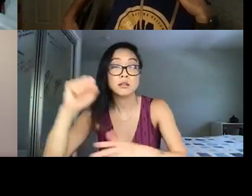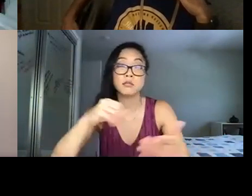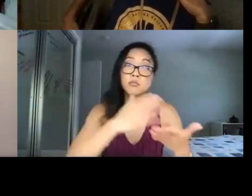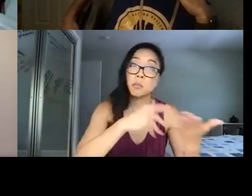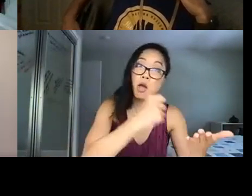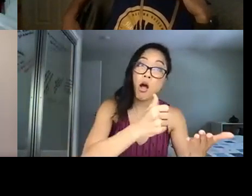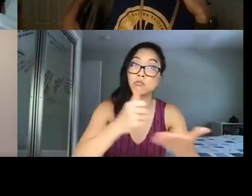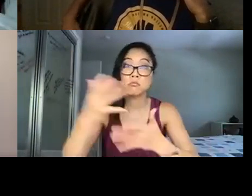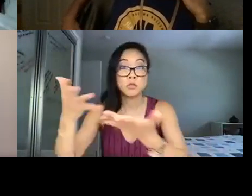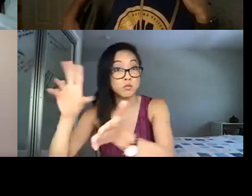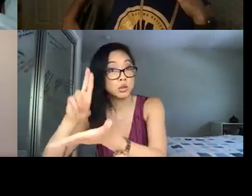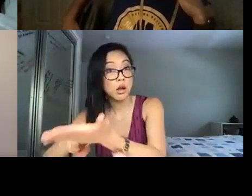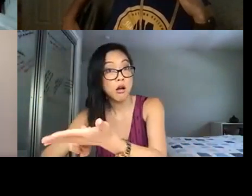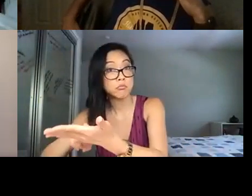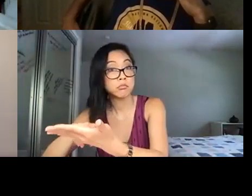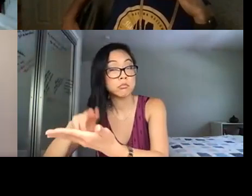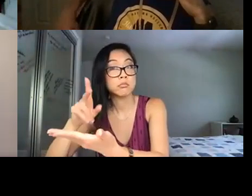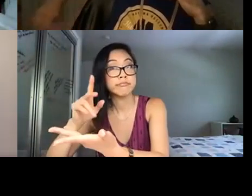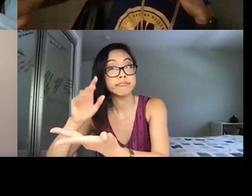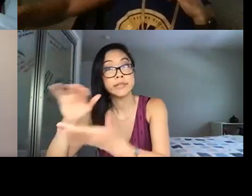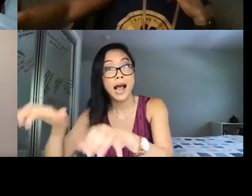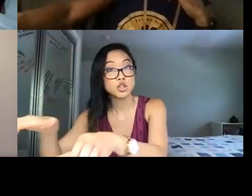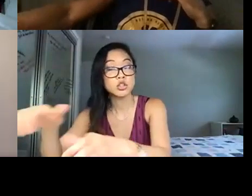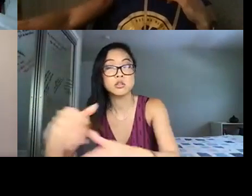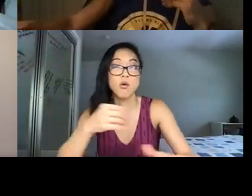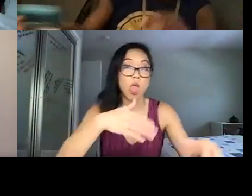Just how you are processing your role in the change